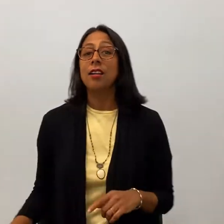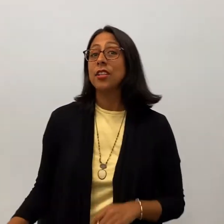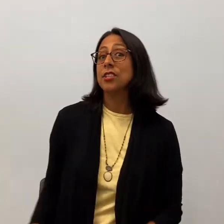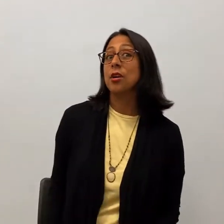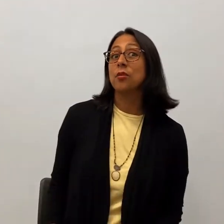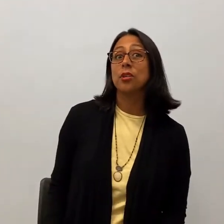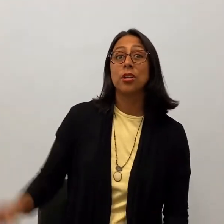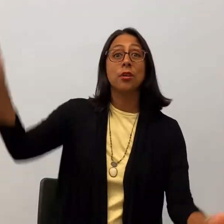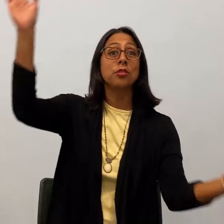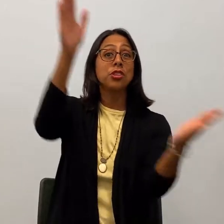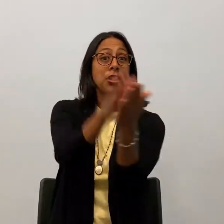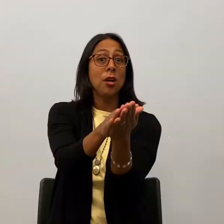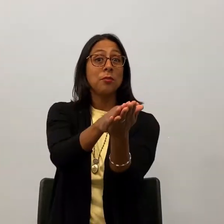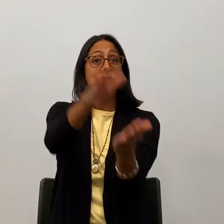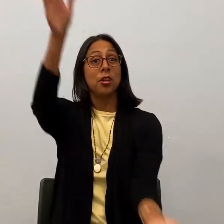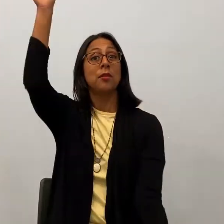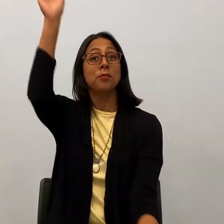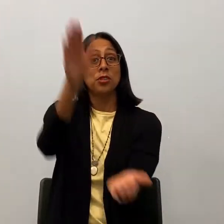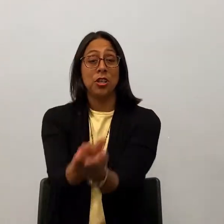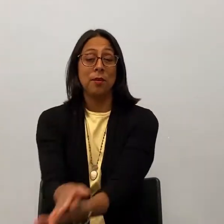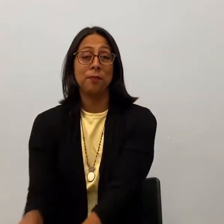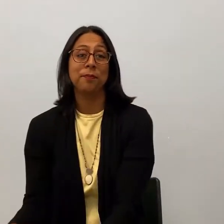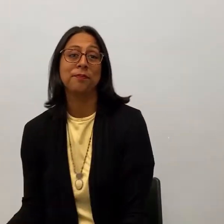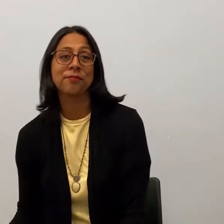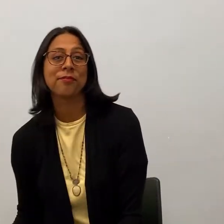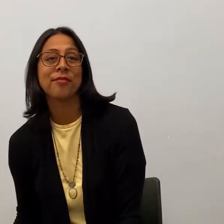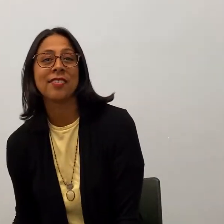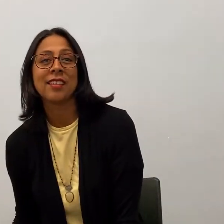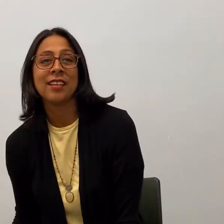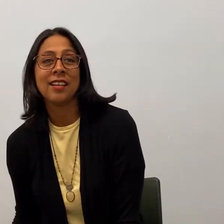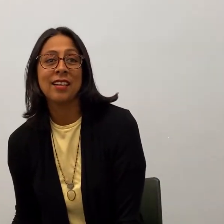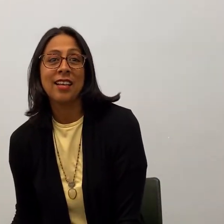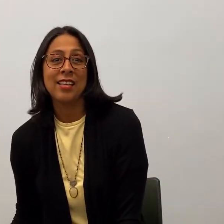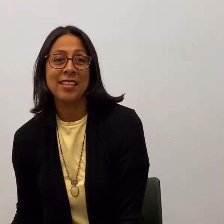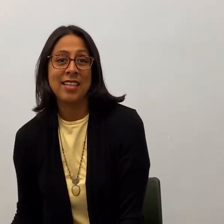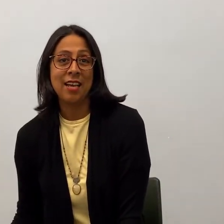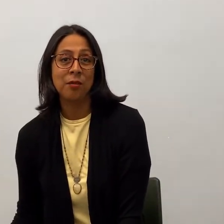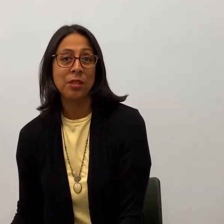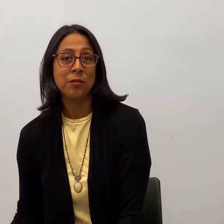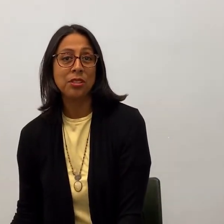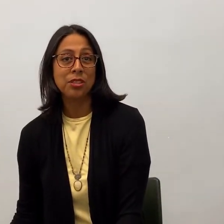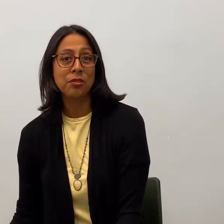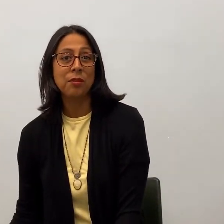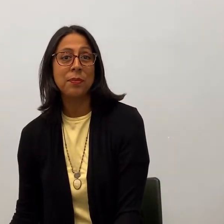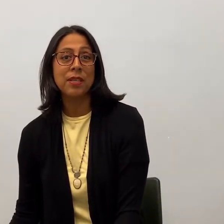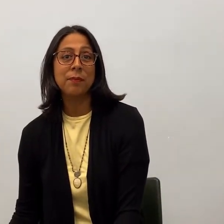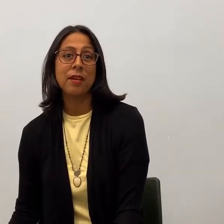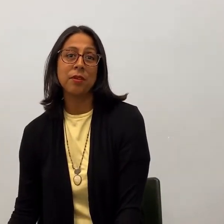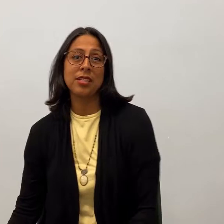They don’t go chomp chomp chomp Now, we will do the big bear.